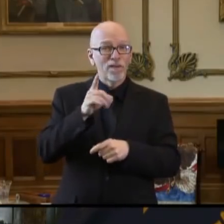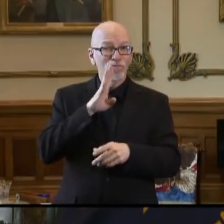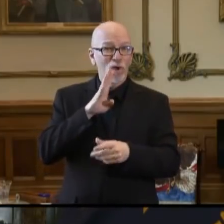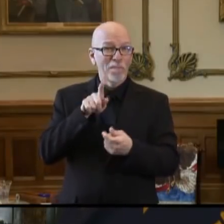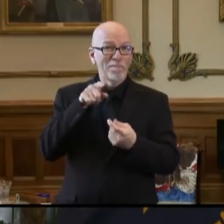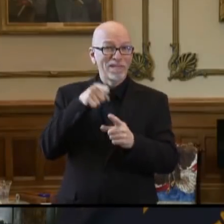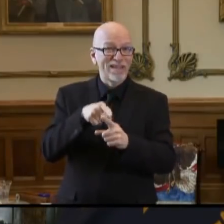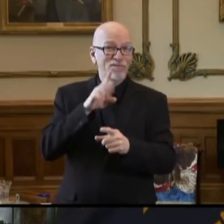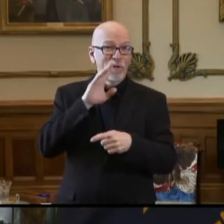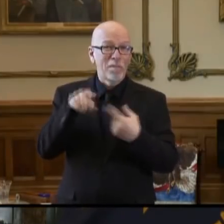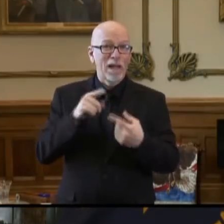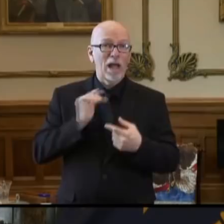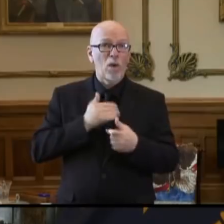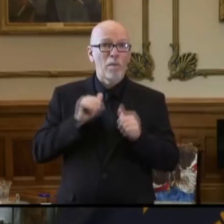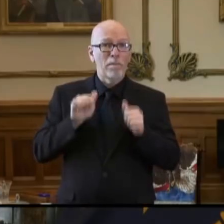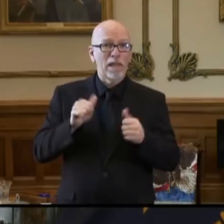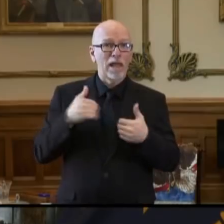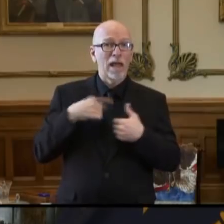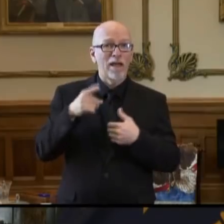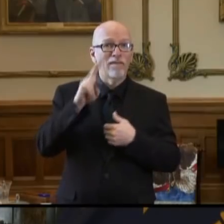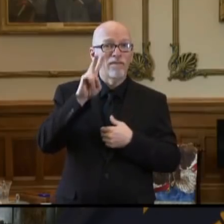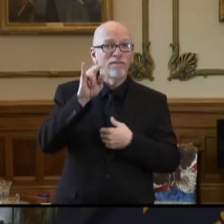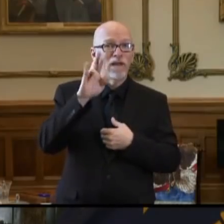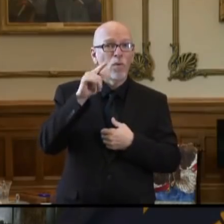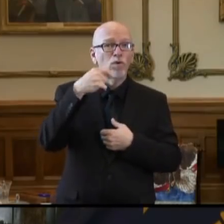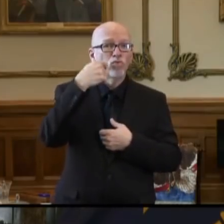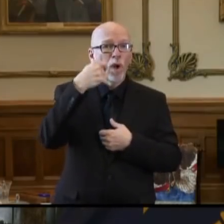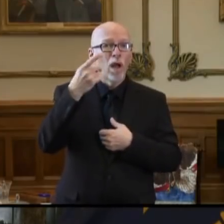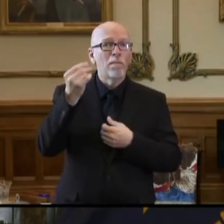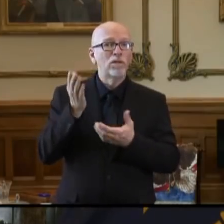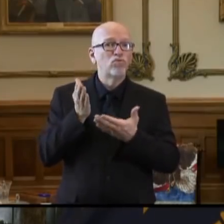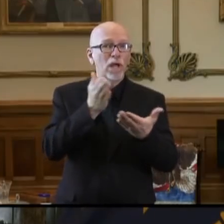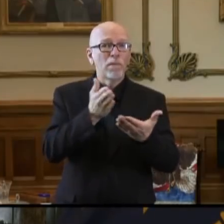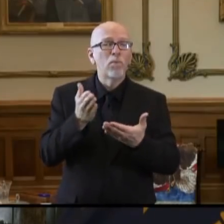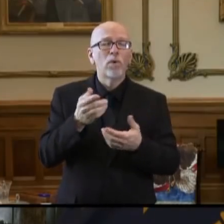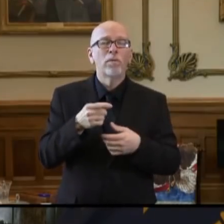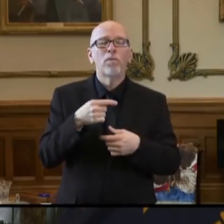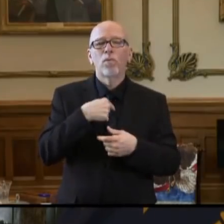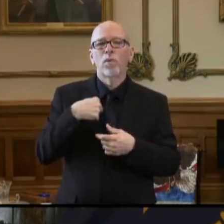POTENTIALLY IN THE NEAR FUTURE DOUBLE OUR NUMBERS THAT WE'RE TESTING. IF YOU'RE REFERRING